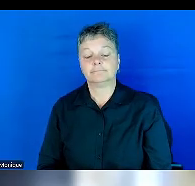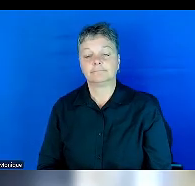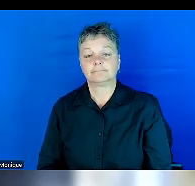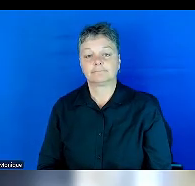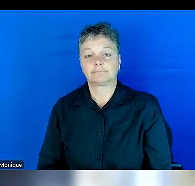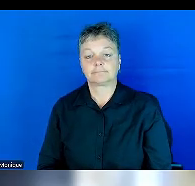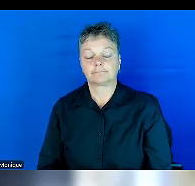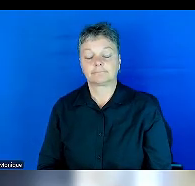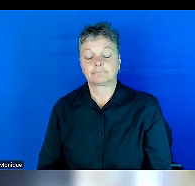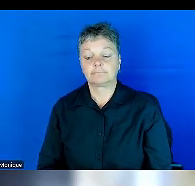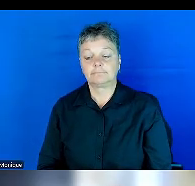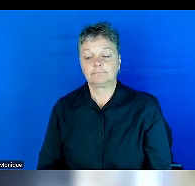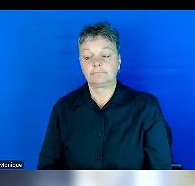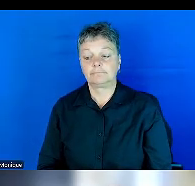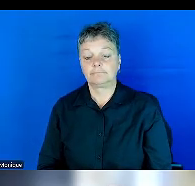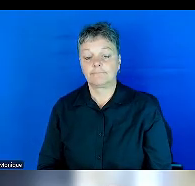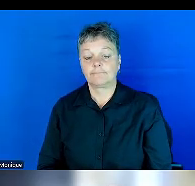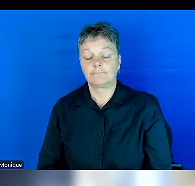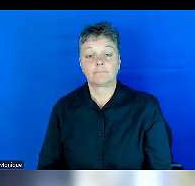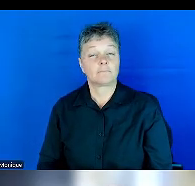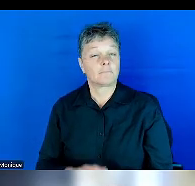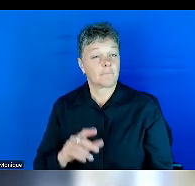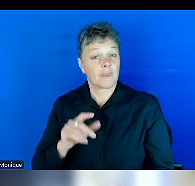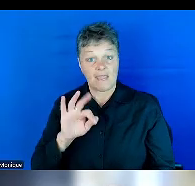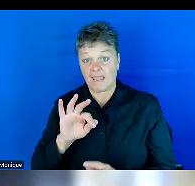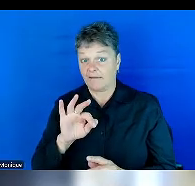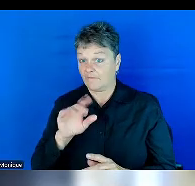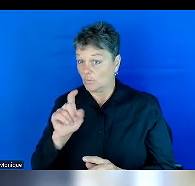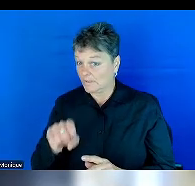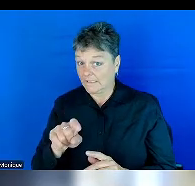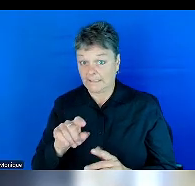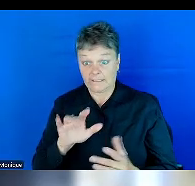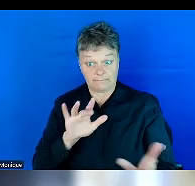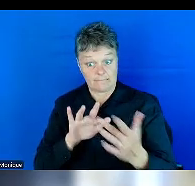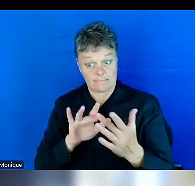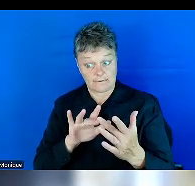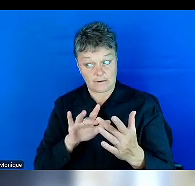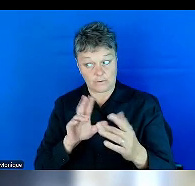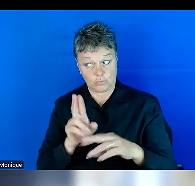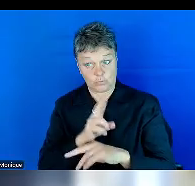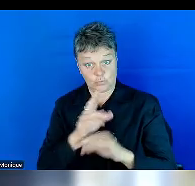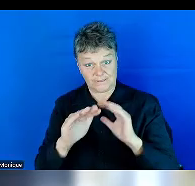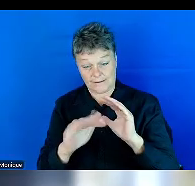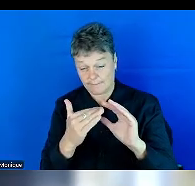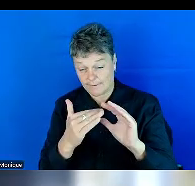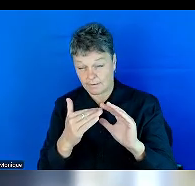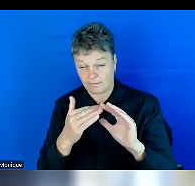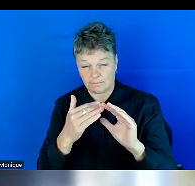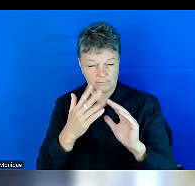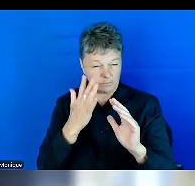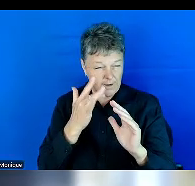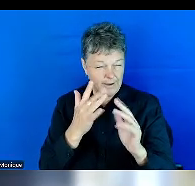If you do need to contact us by email um as an accommodation, we just ask that just simply